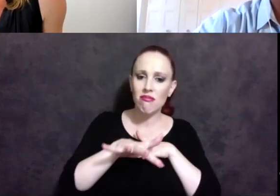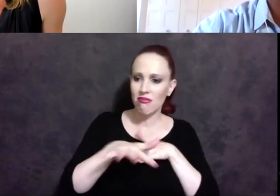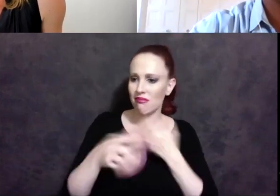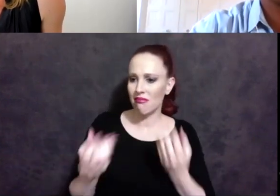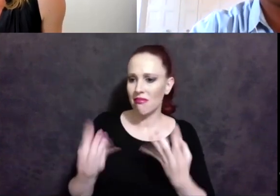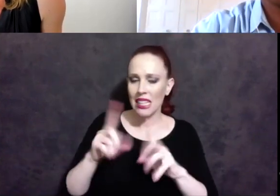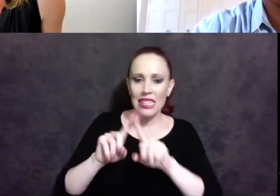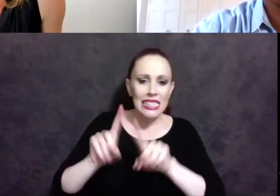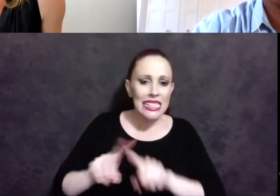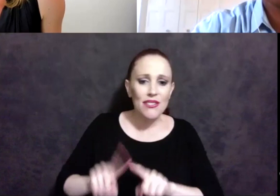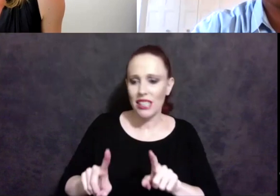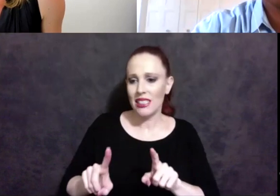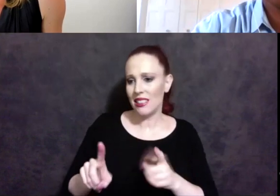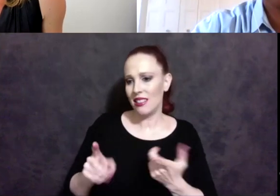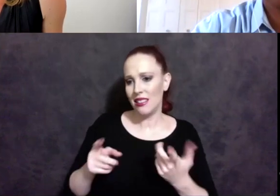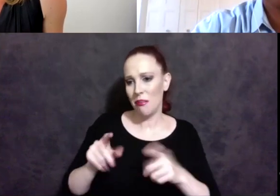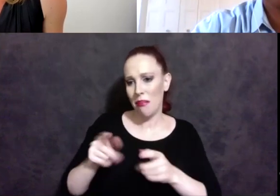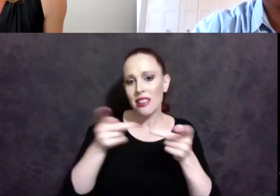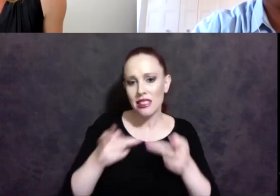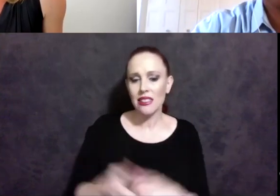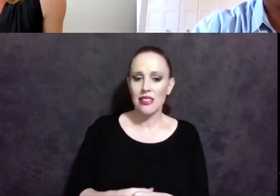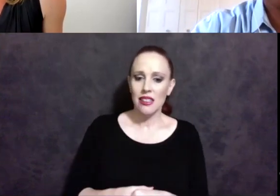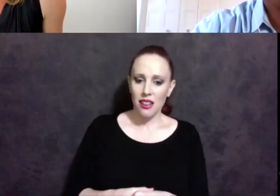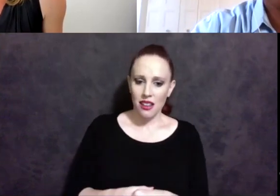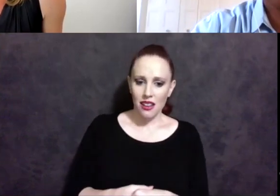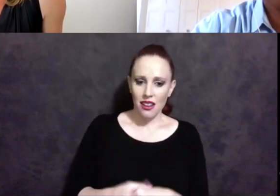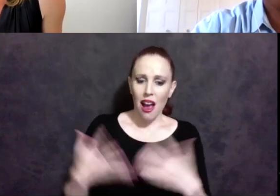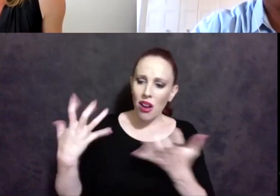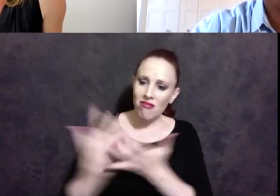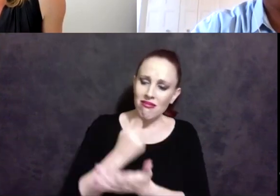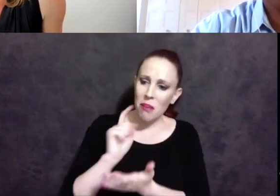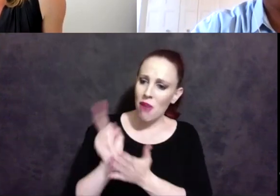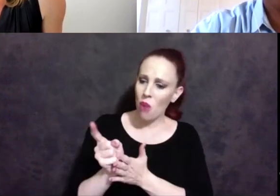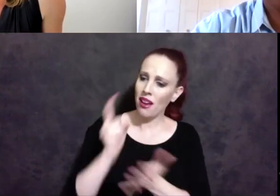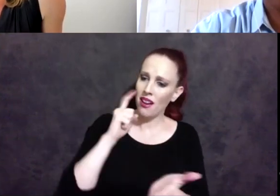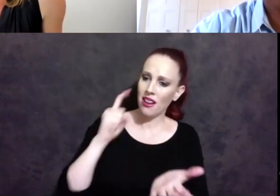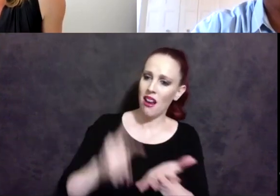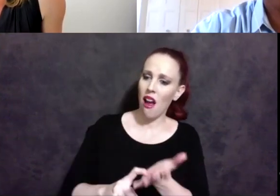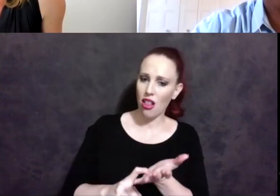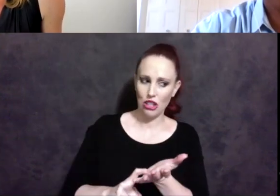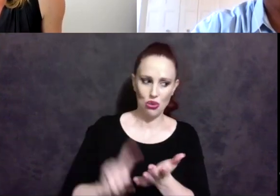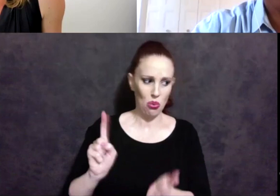facilities. So, I just want to take a moment and acknowledge the place we are in and that